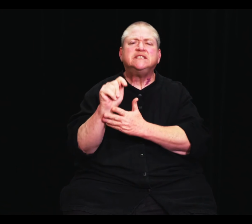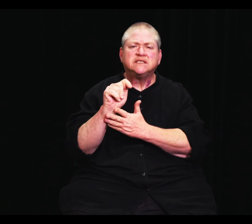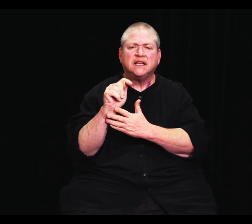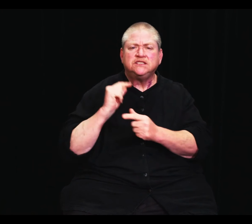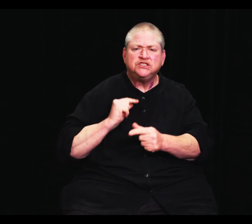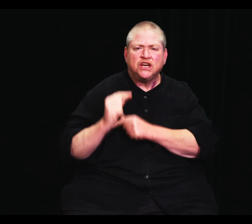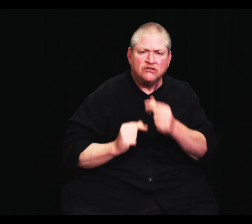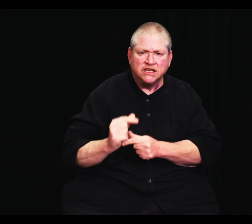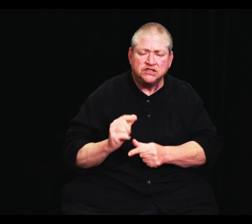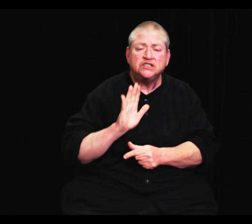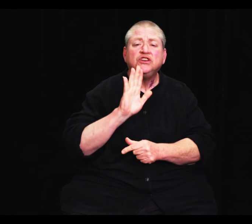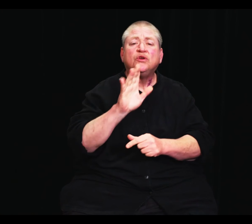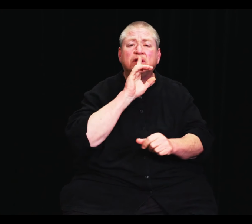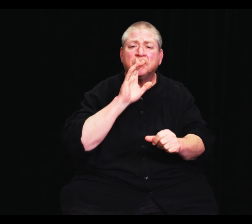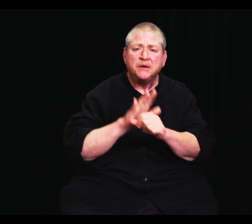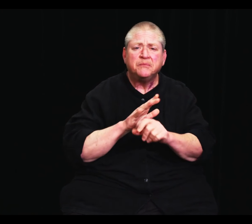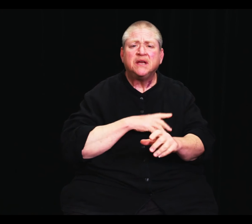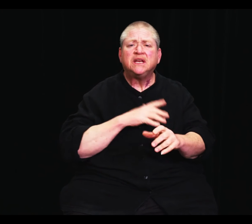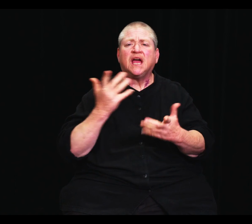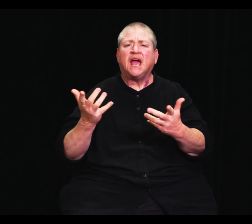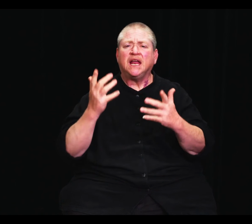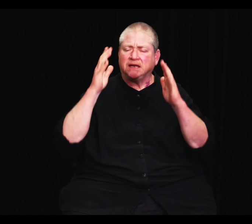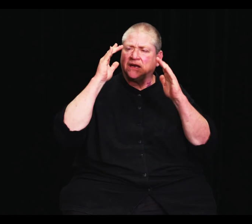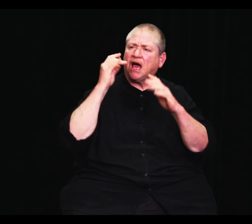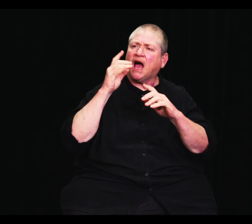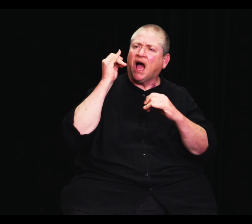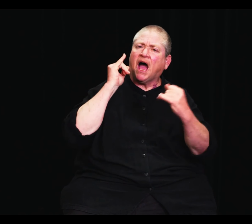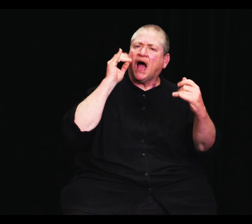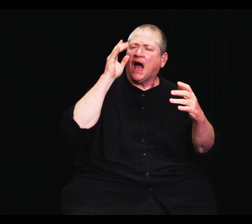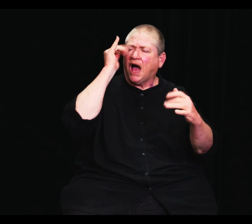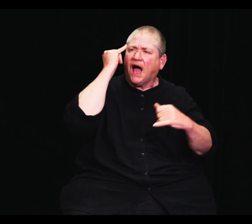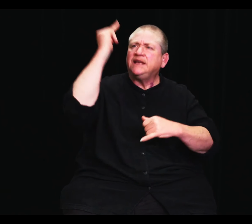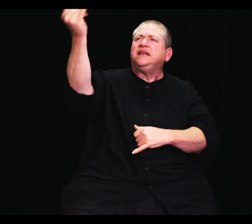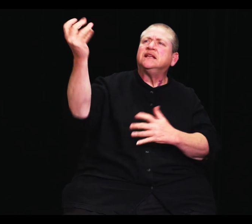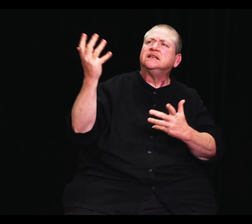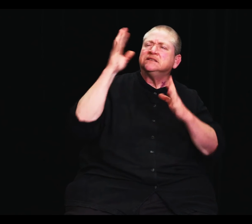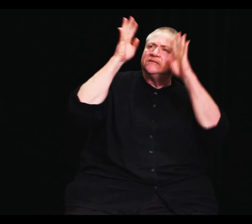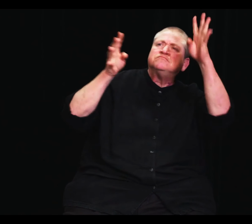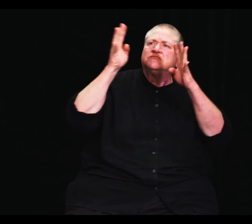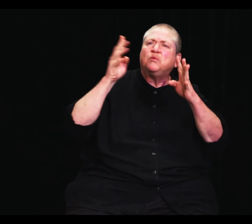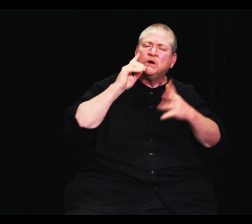You would be the first graduates of the reset generation and your fresh thinking, your idealism,